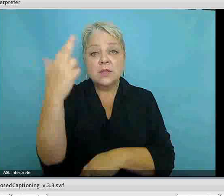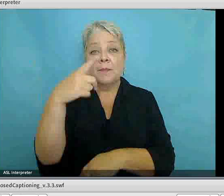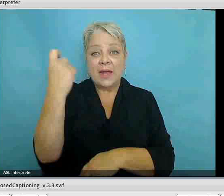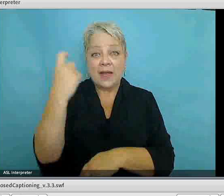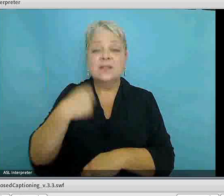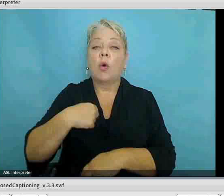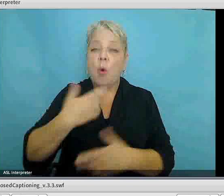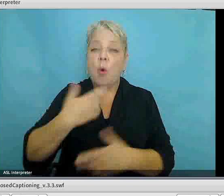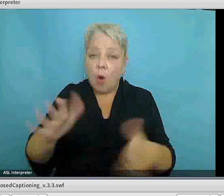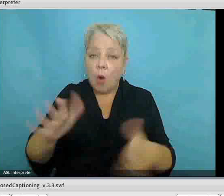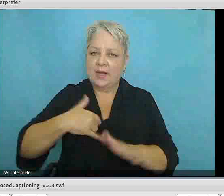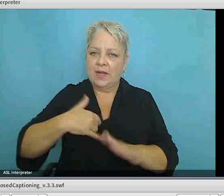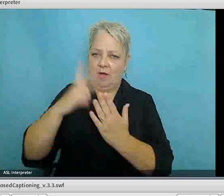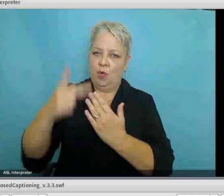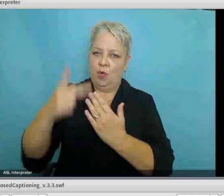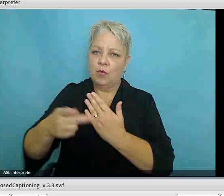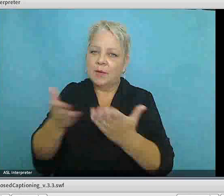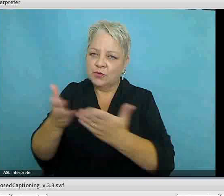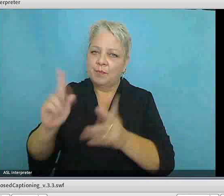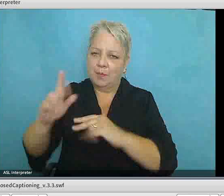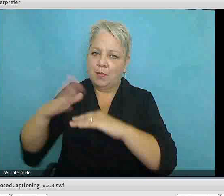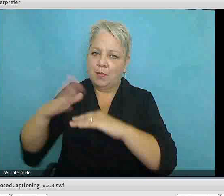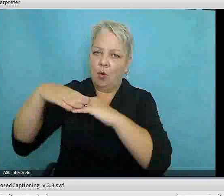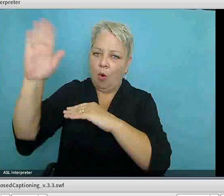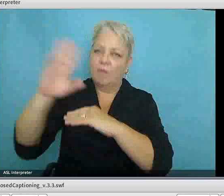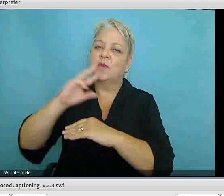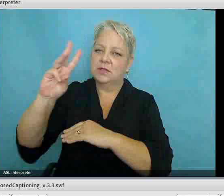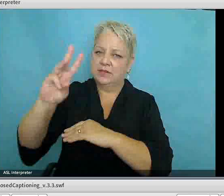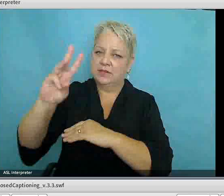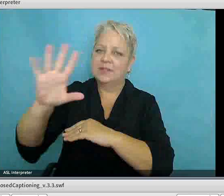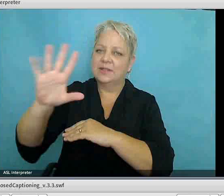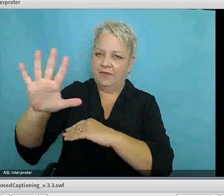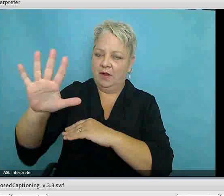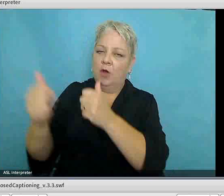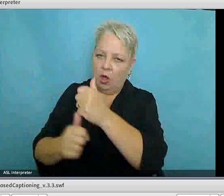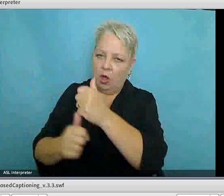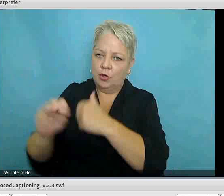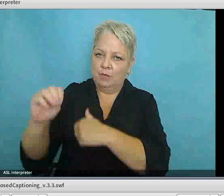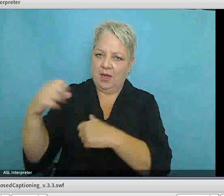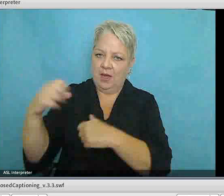exists in MassHealth for people who are age 65 or older.